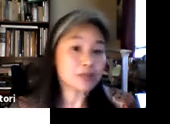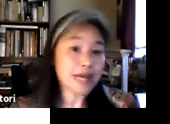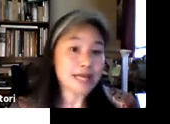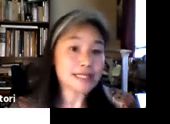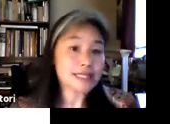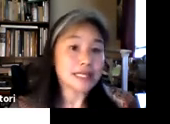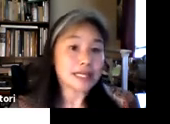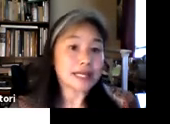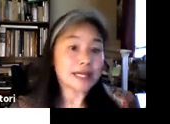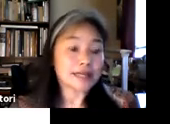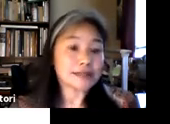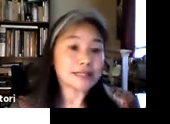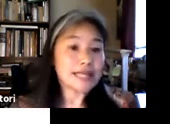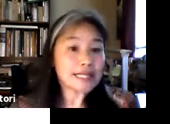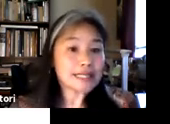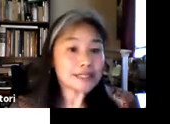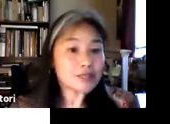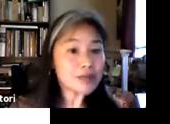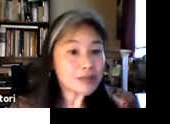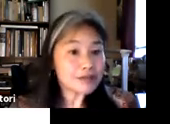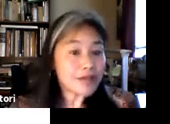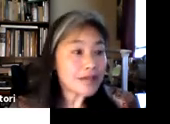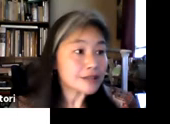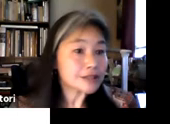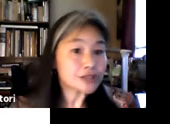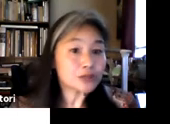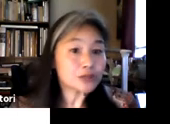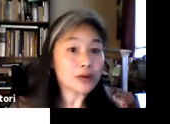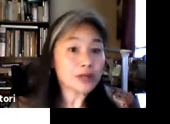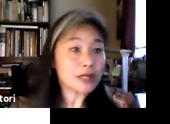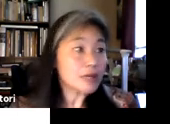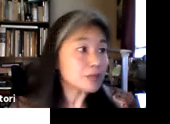family. In that my aunt Janice, who was my eldest aunt, on my